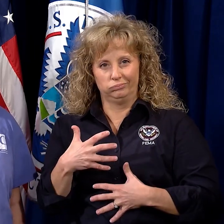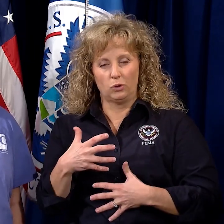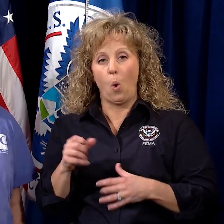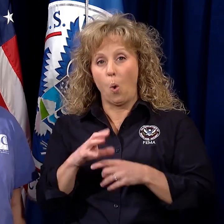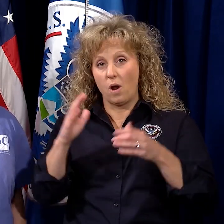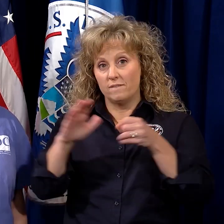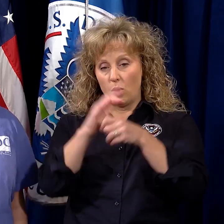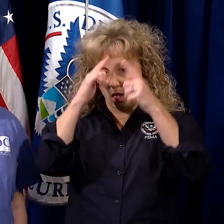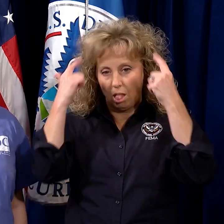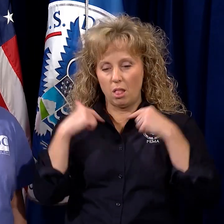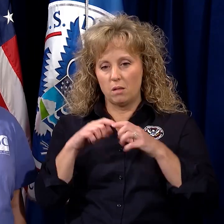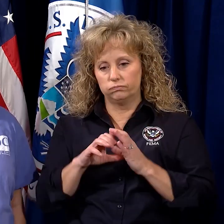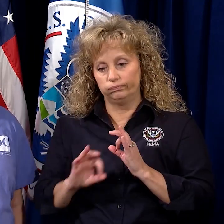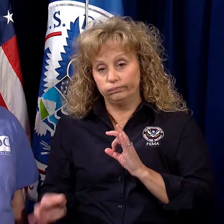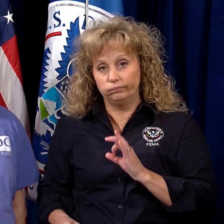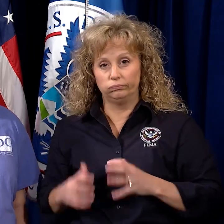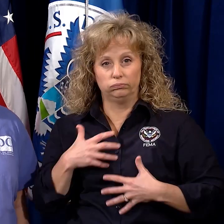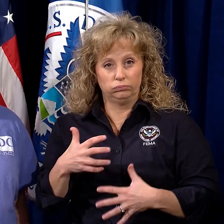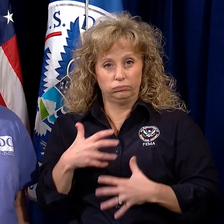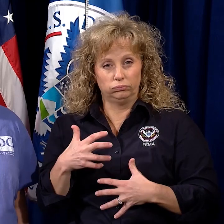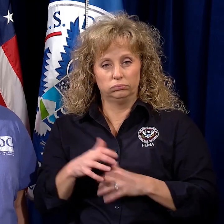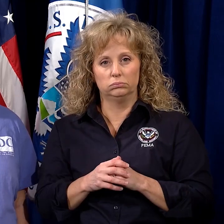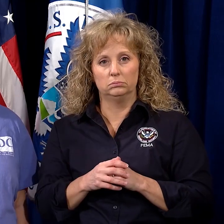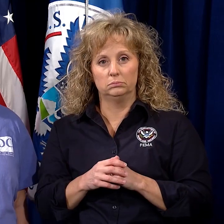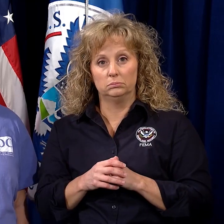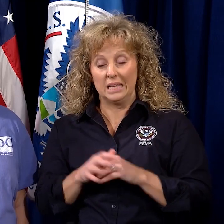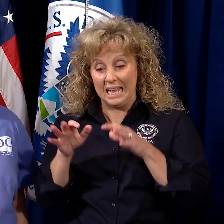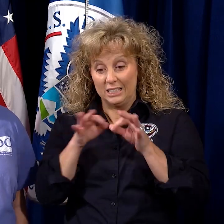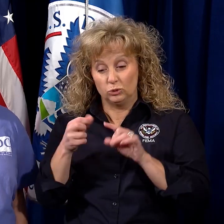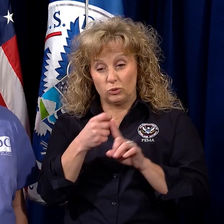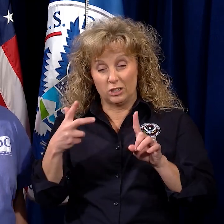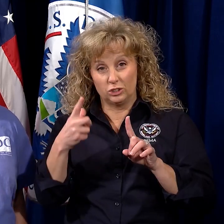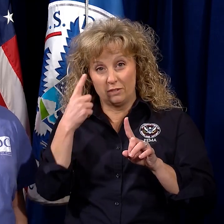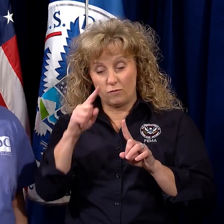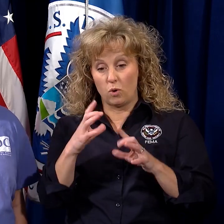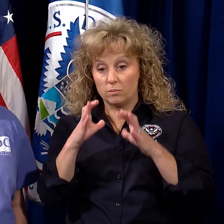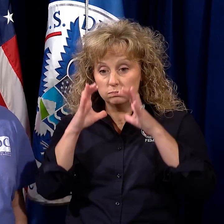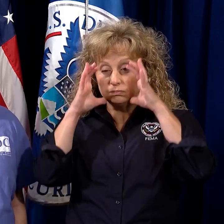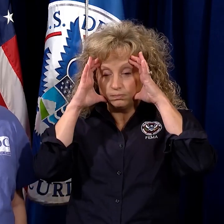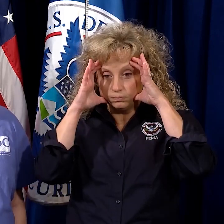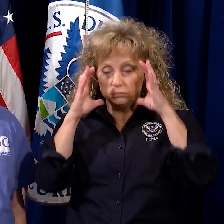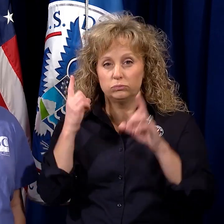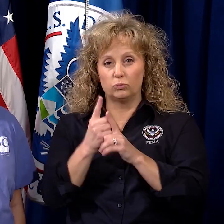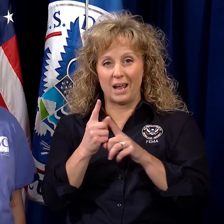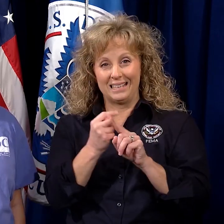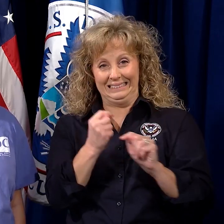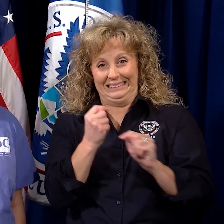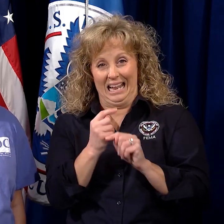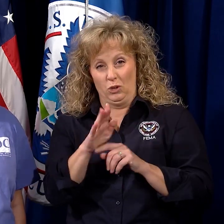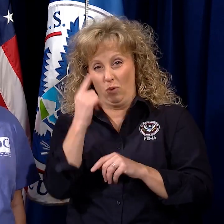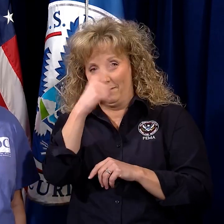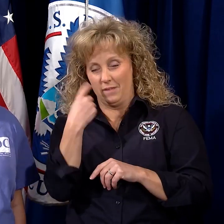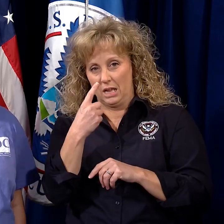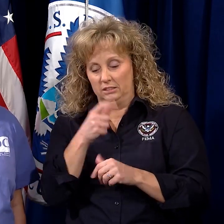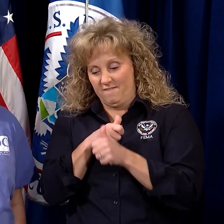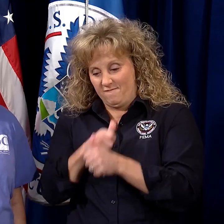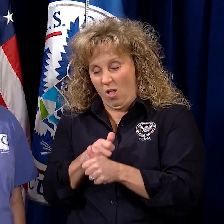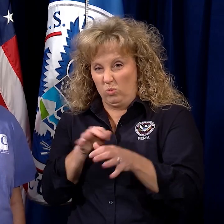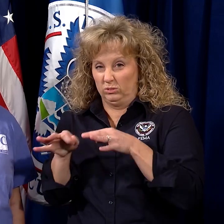Make certain that you follow instructions on the package for fitting the mask respirator tightly to your face.